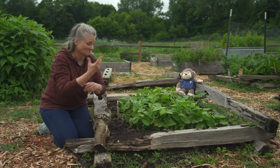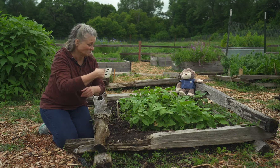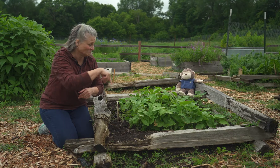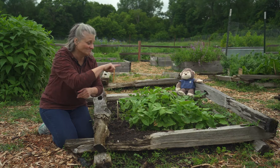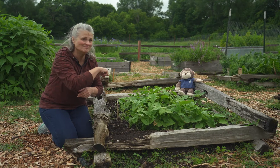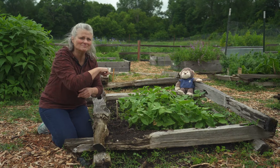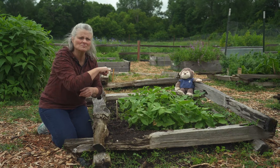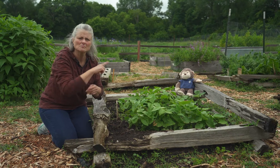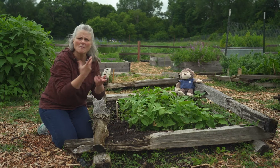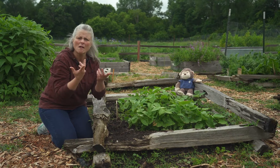Look at the plants we have here.